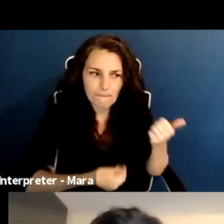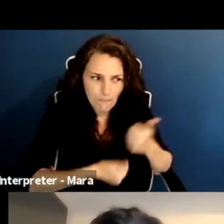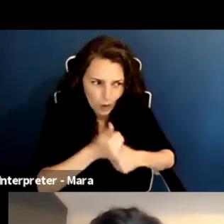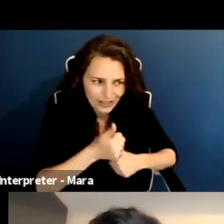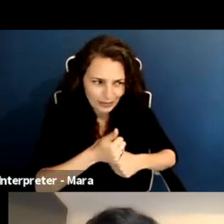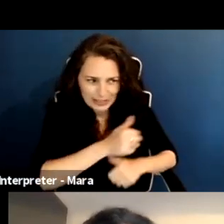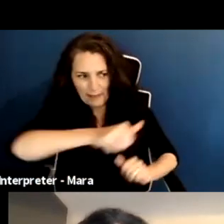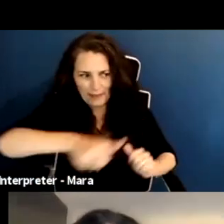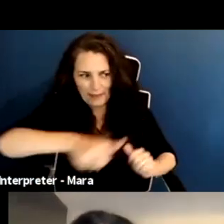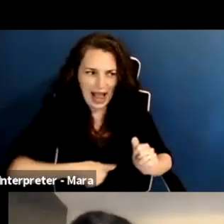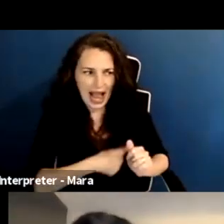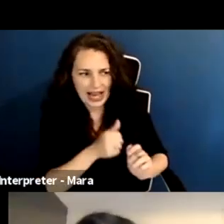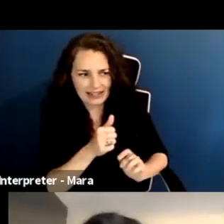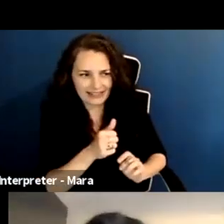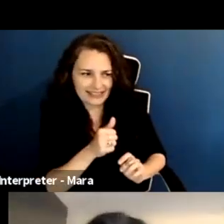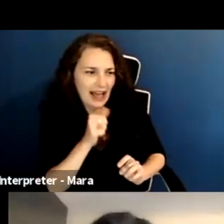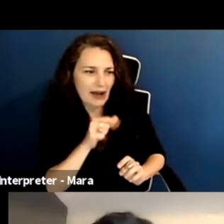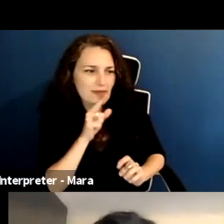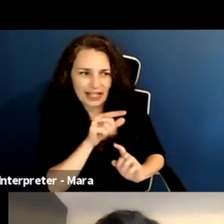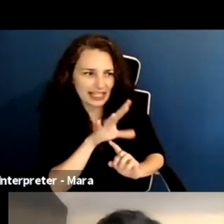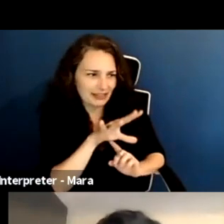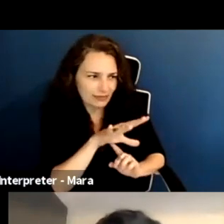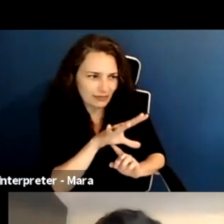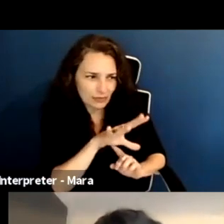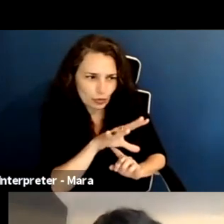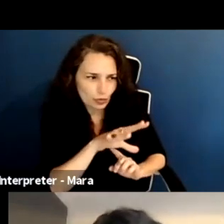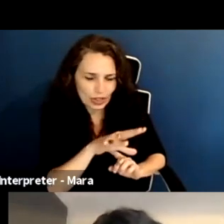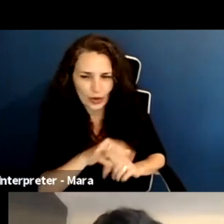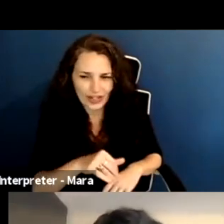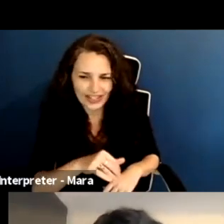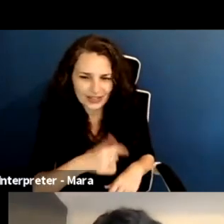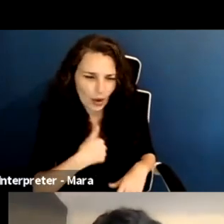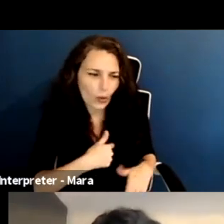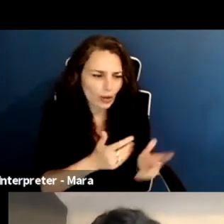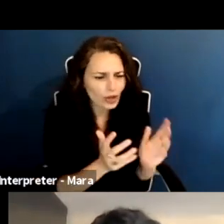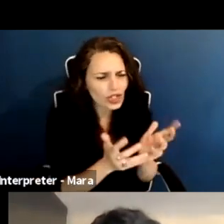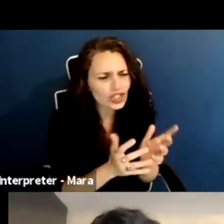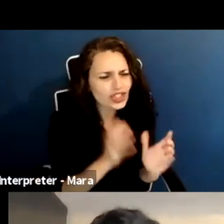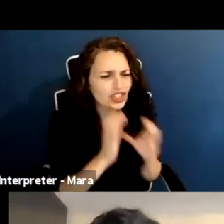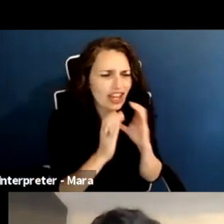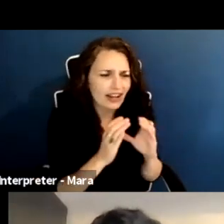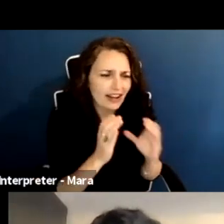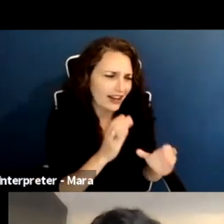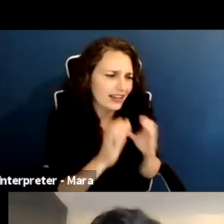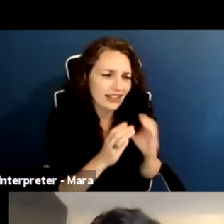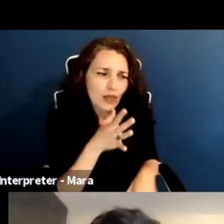some of the things that we were talking about and she would tell me that all her life she'd struggled